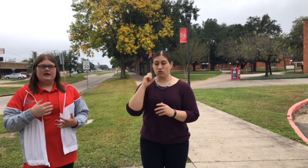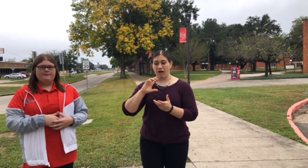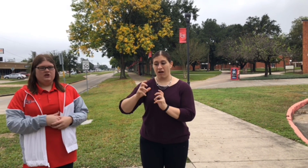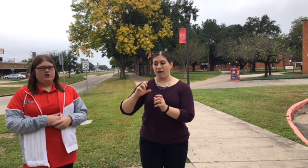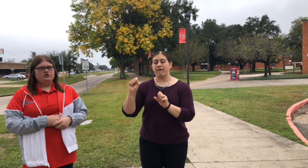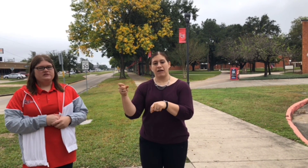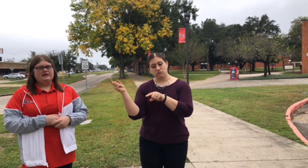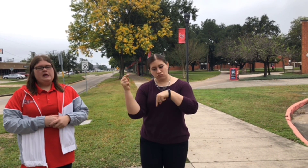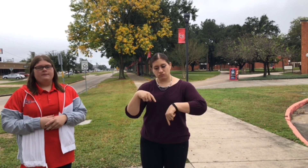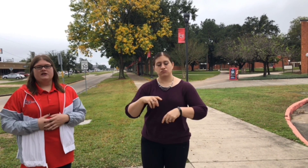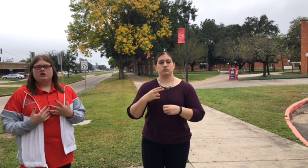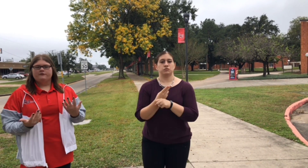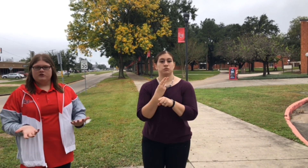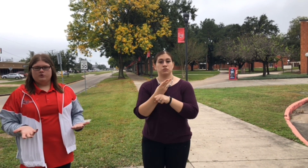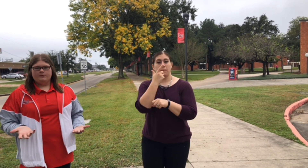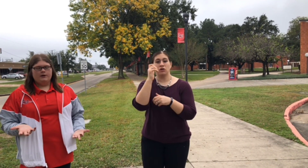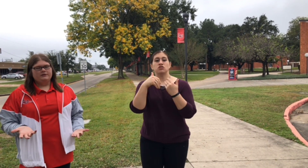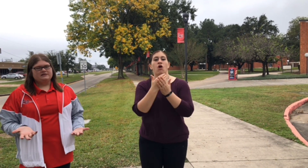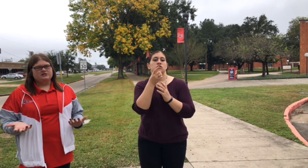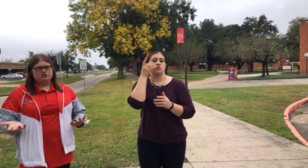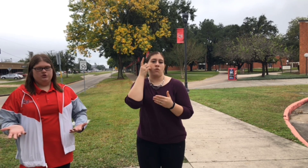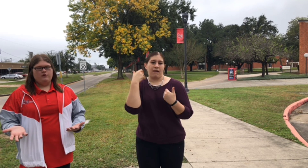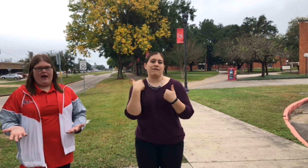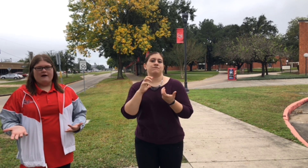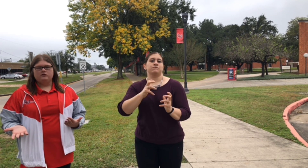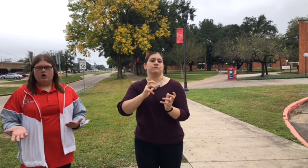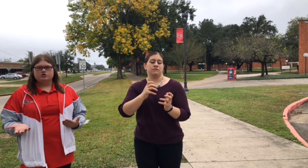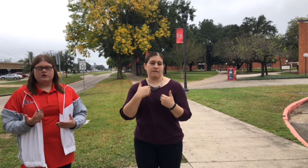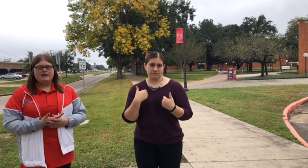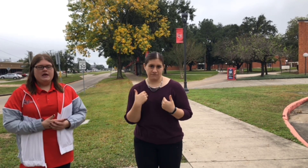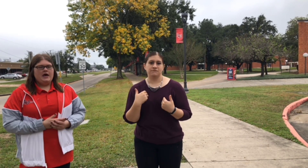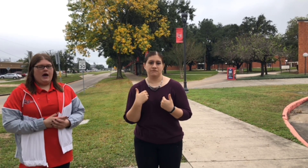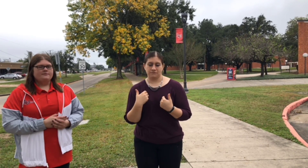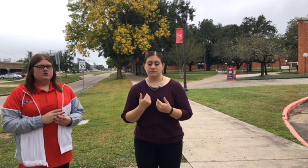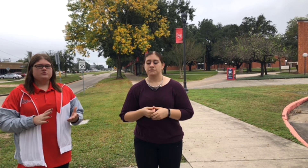can come here and use it. All of our dorm complexes do have laundry so, again,